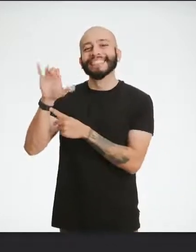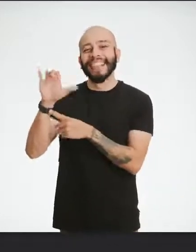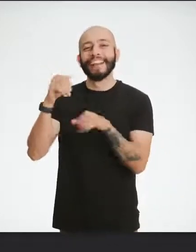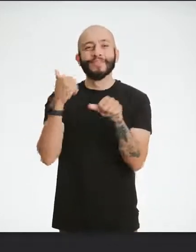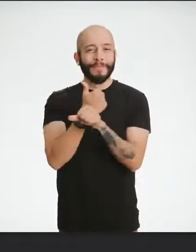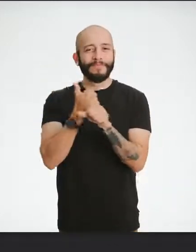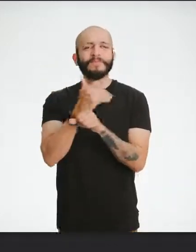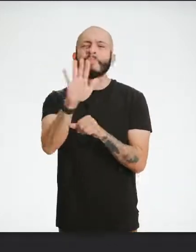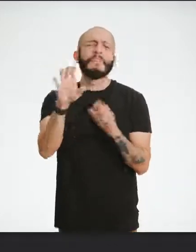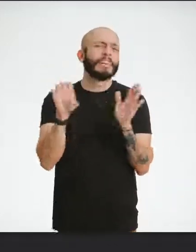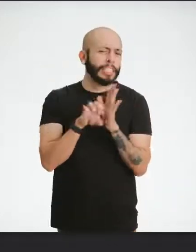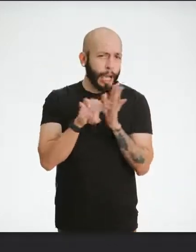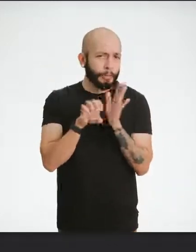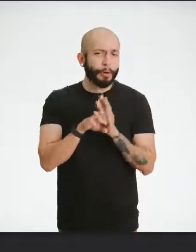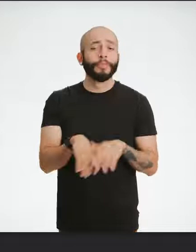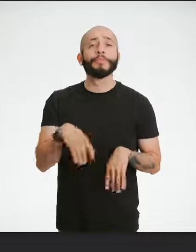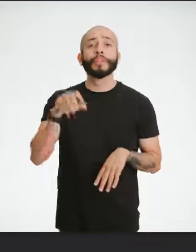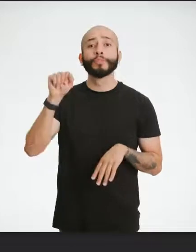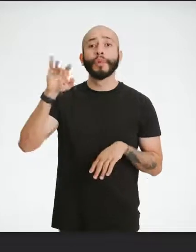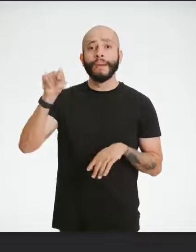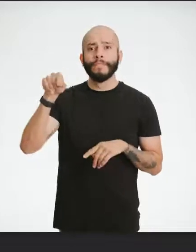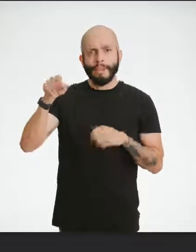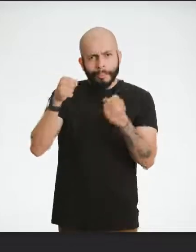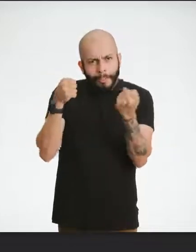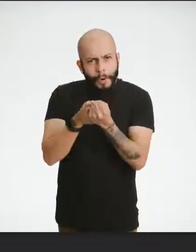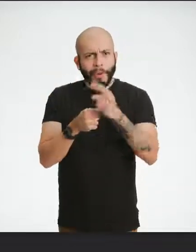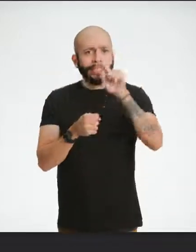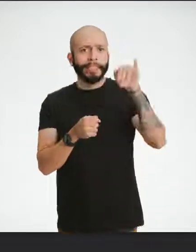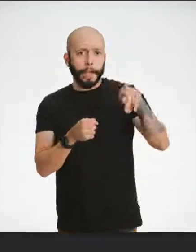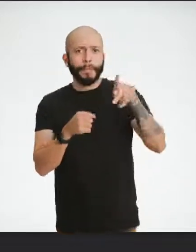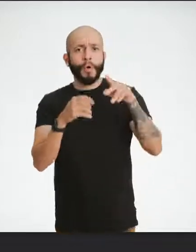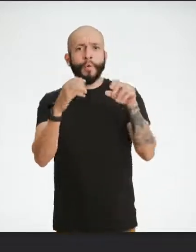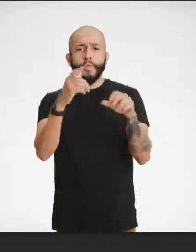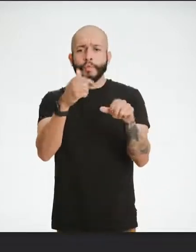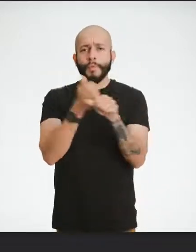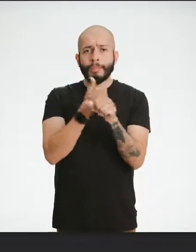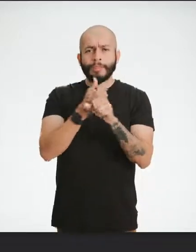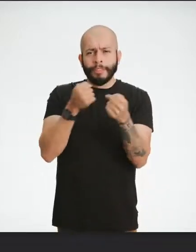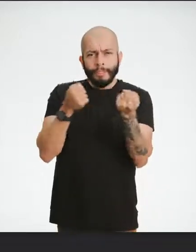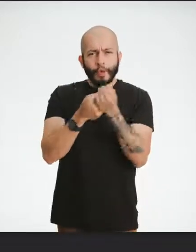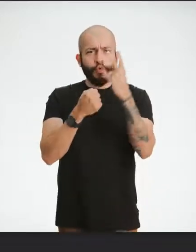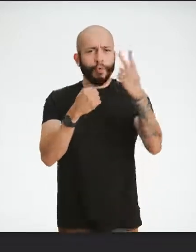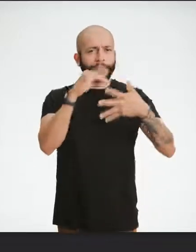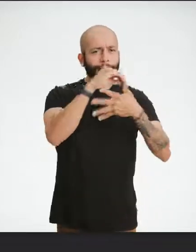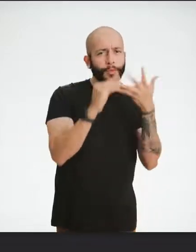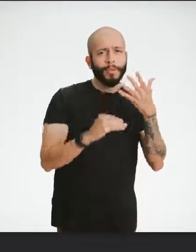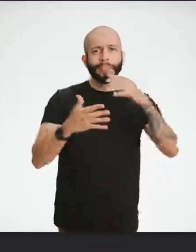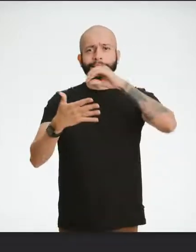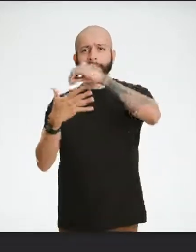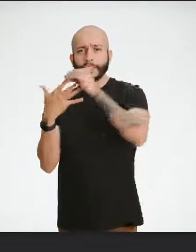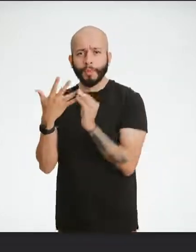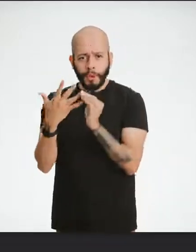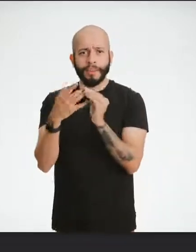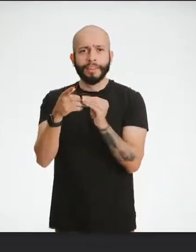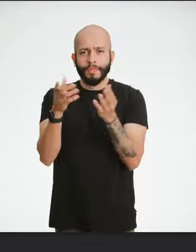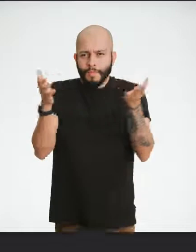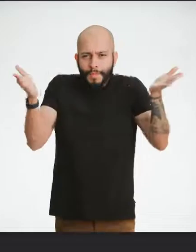It's called async algorithms. For example, where Swift's sequence protocol supports a zip algorithm to combine two sequences,